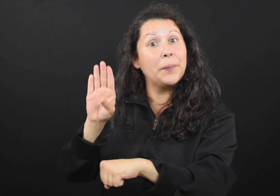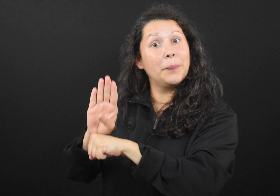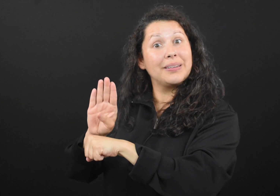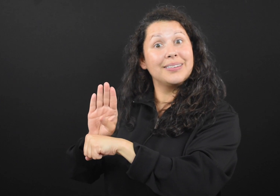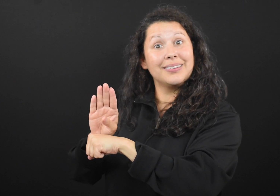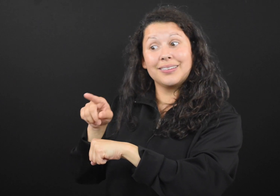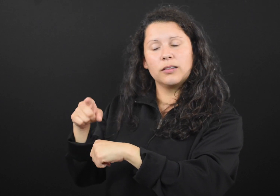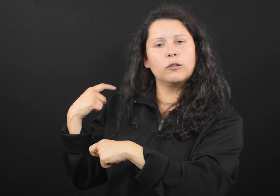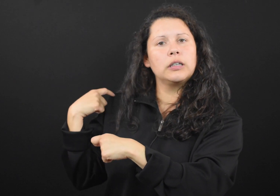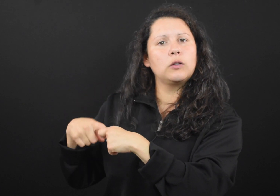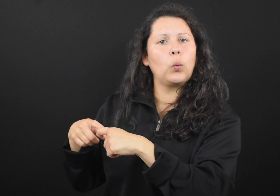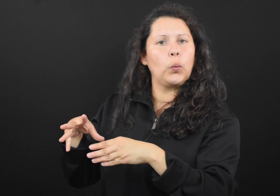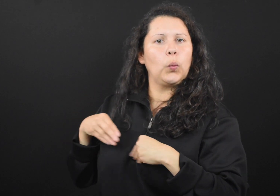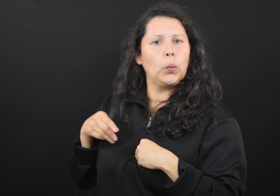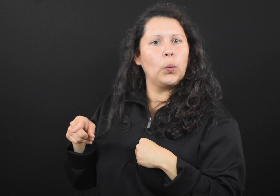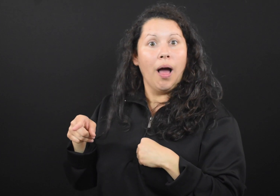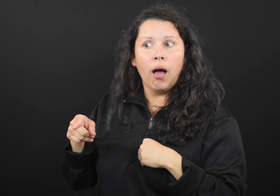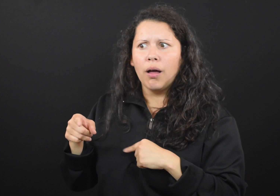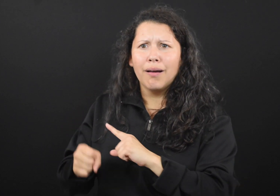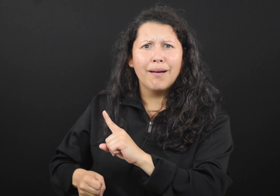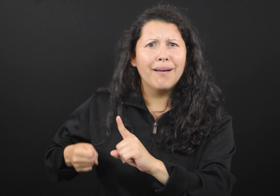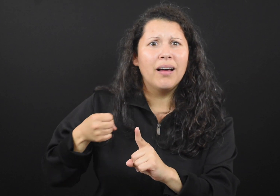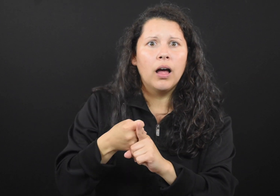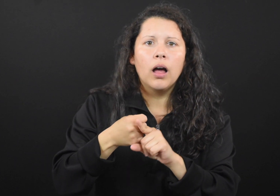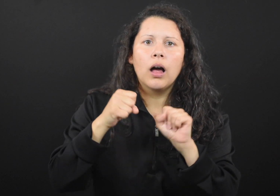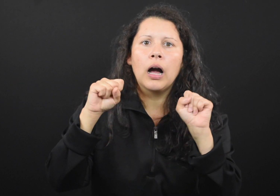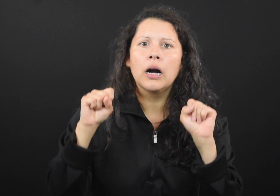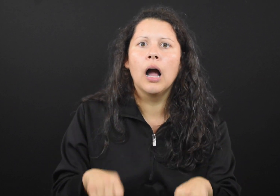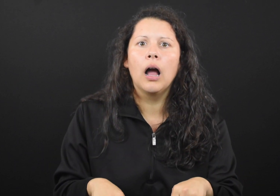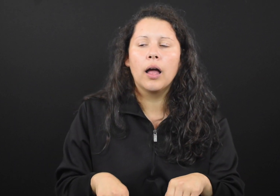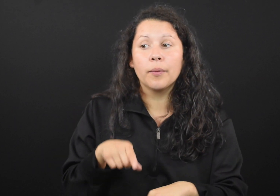and Latinx-owned businesses where she could make an impact.